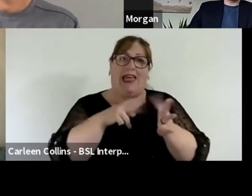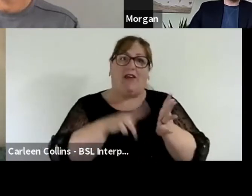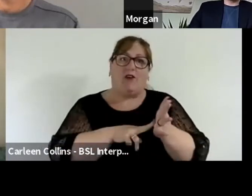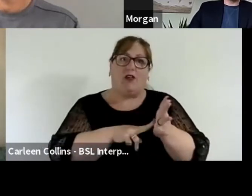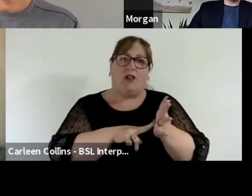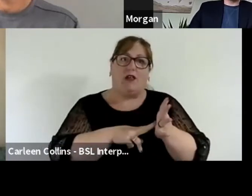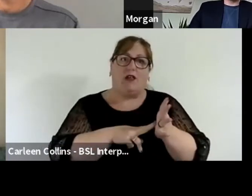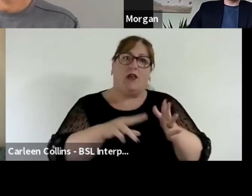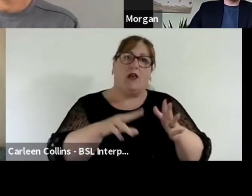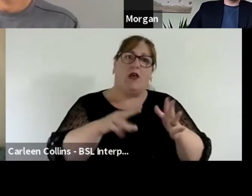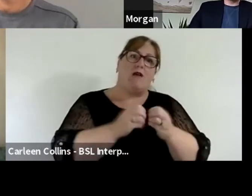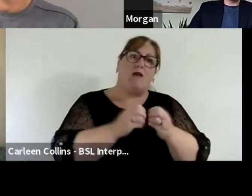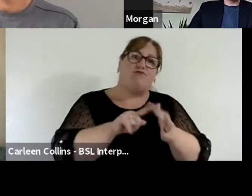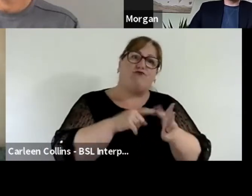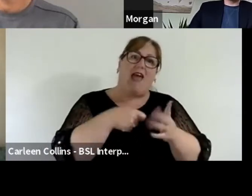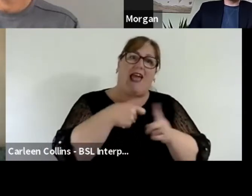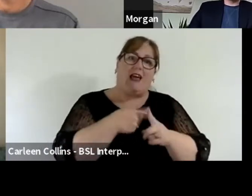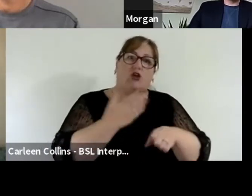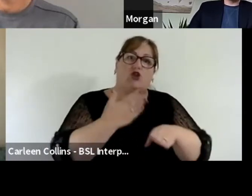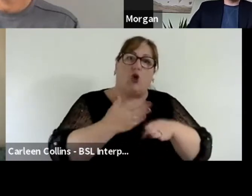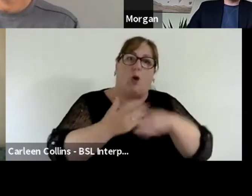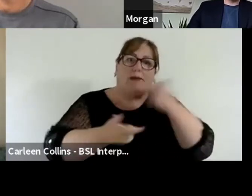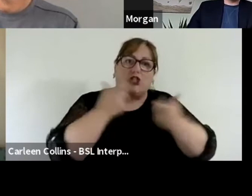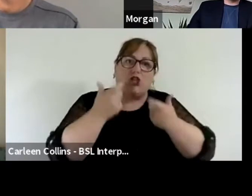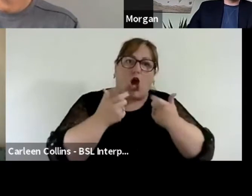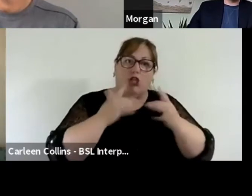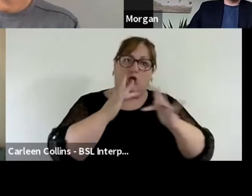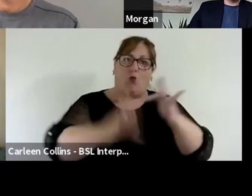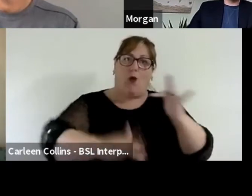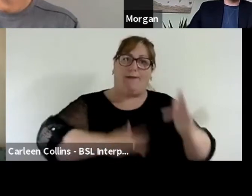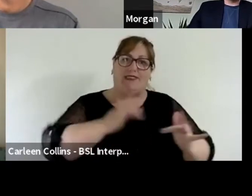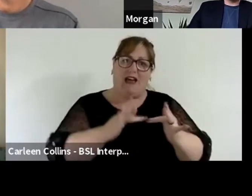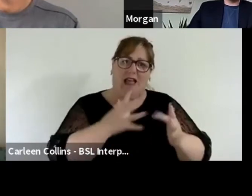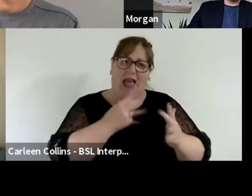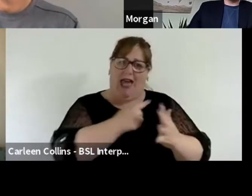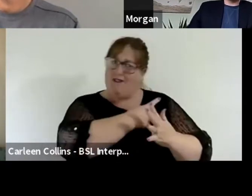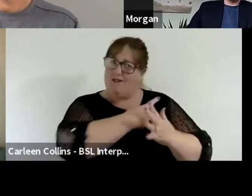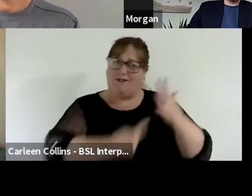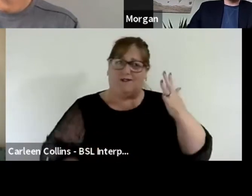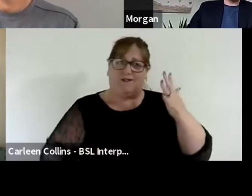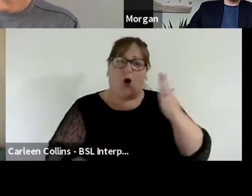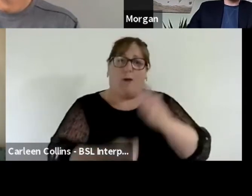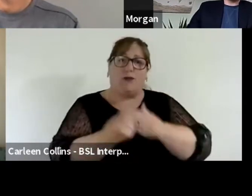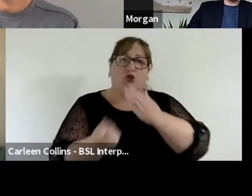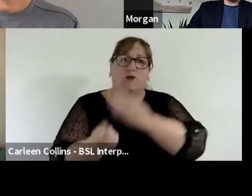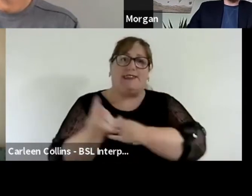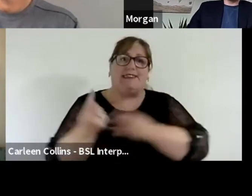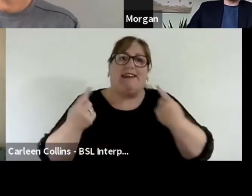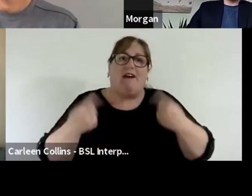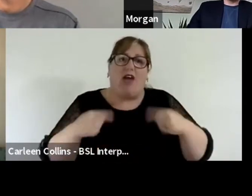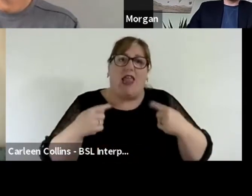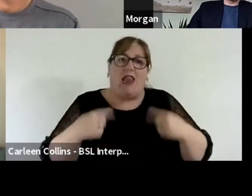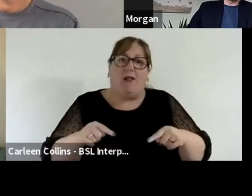Or just have a look at the Evenbreak job search site.